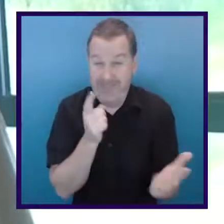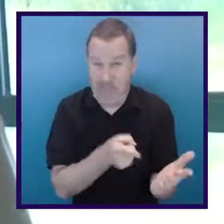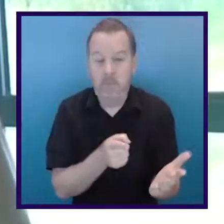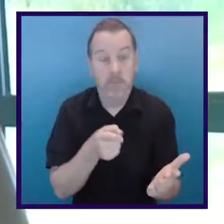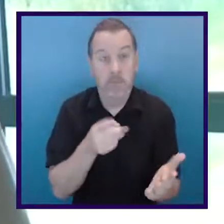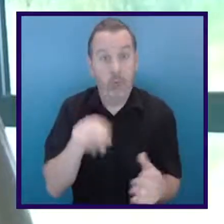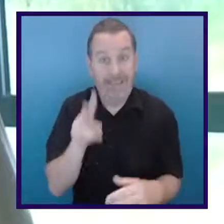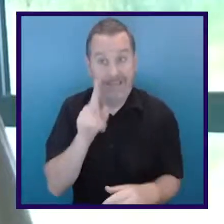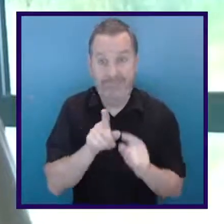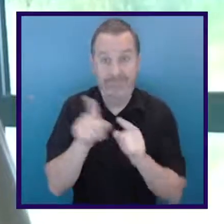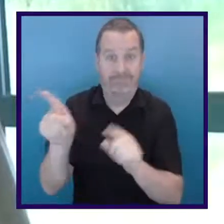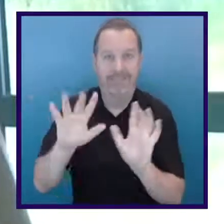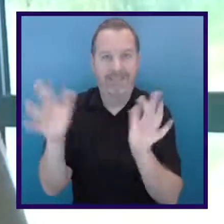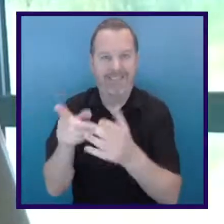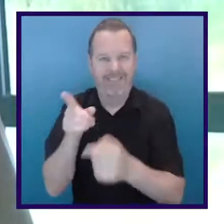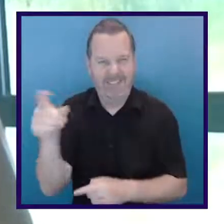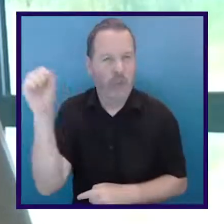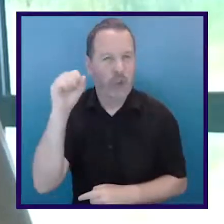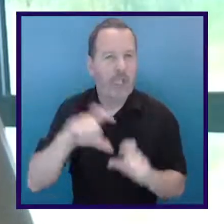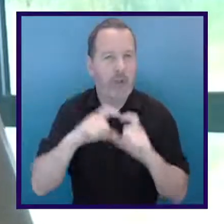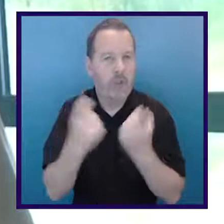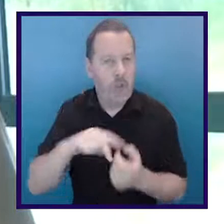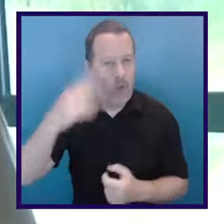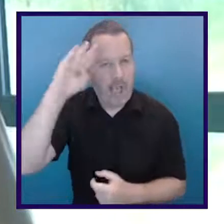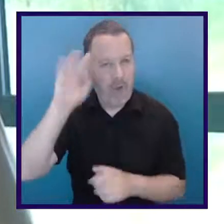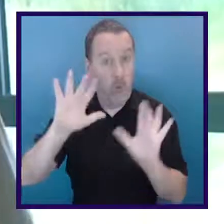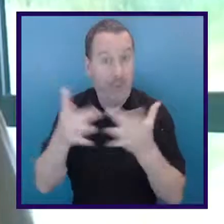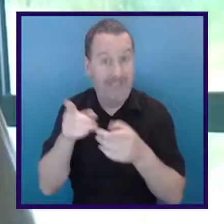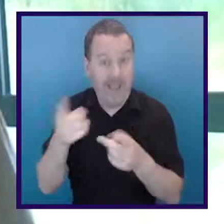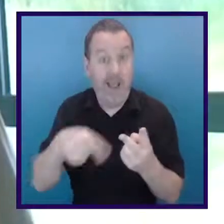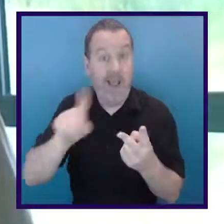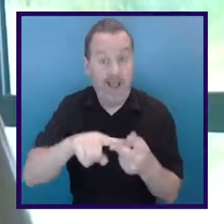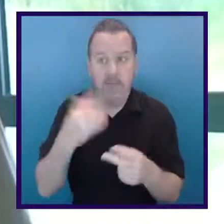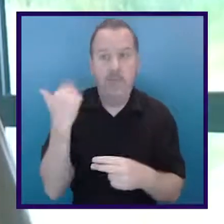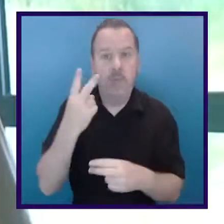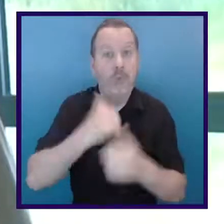Northern Ireland website, along with the previous research which we carried out two years ago in 2019.